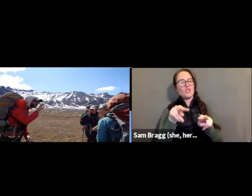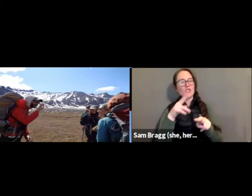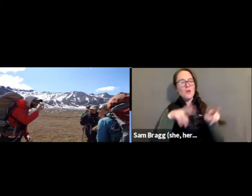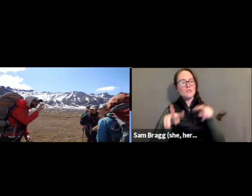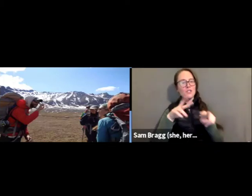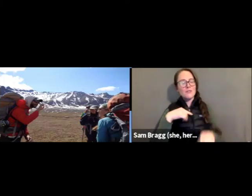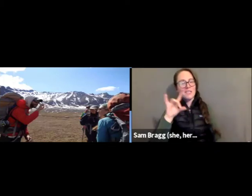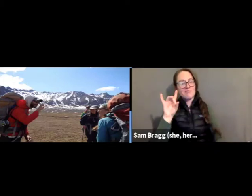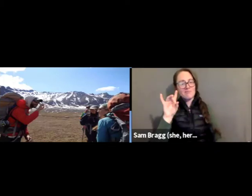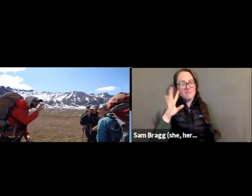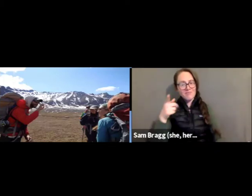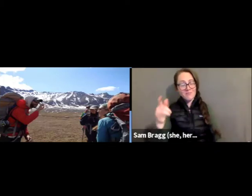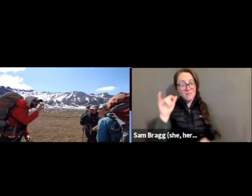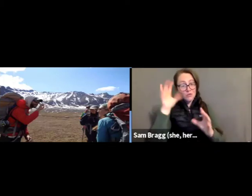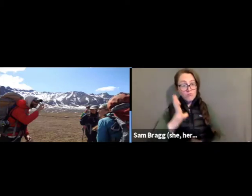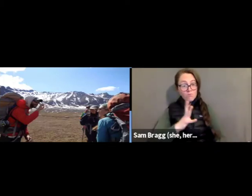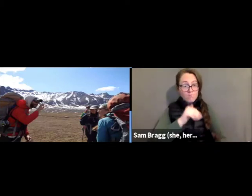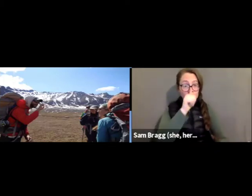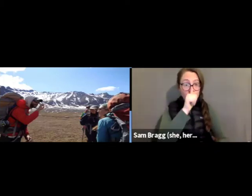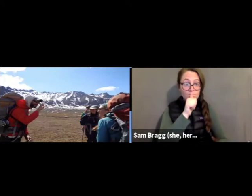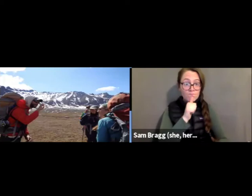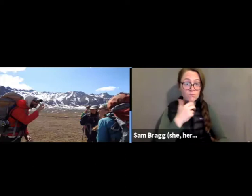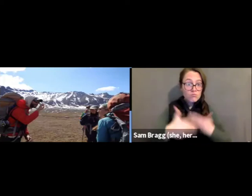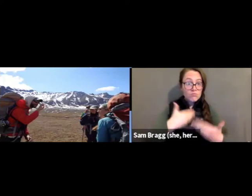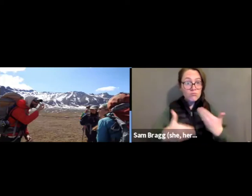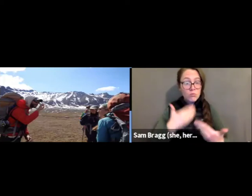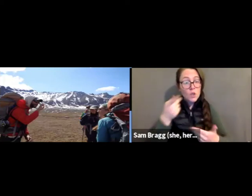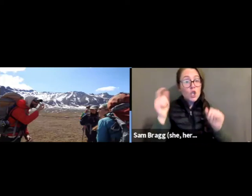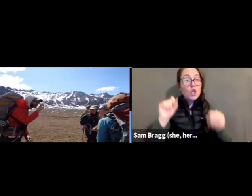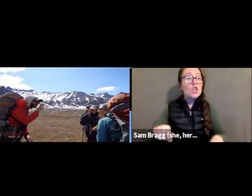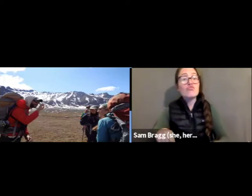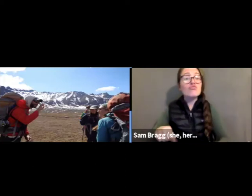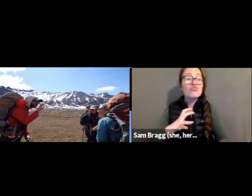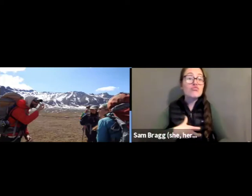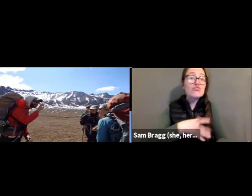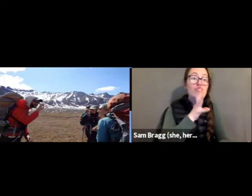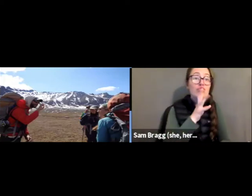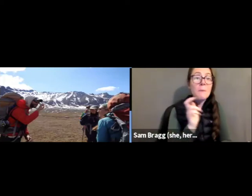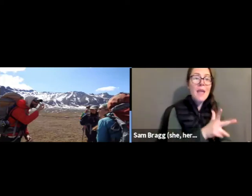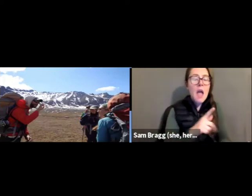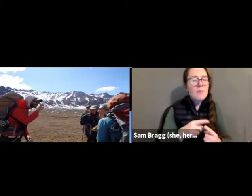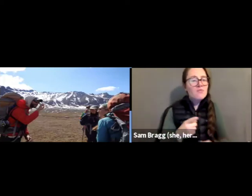form of communication for those 24 hours so the teacher truly persevered through this experience